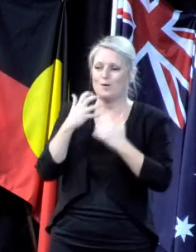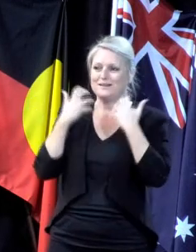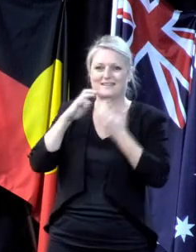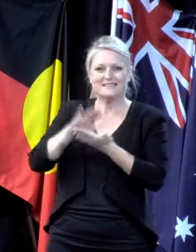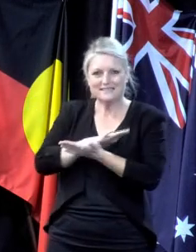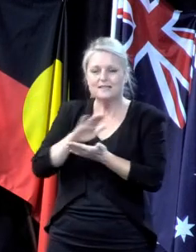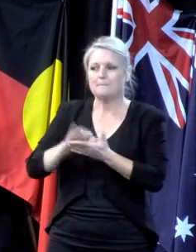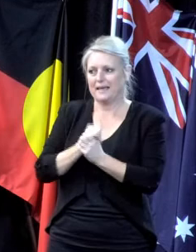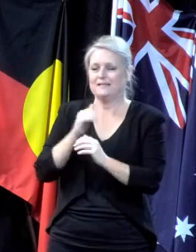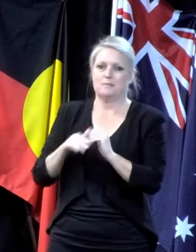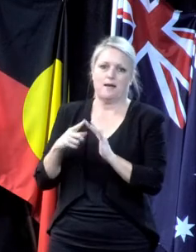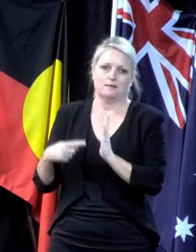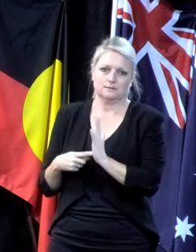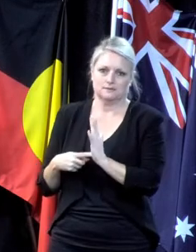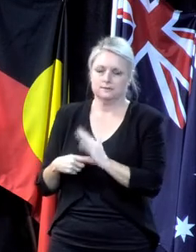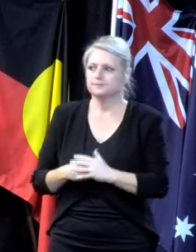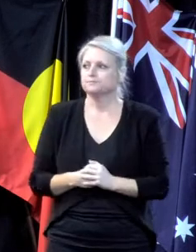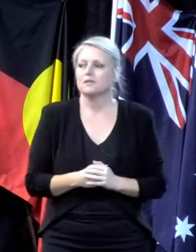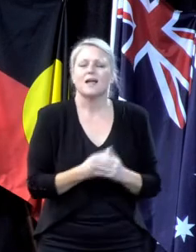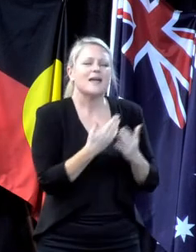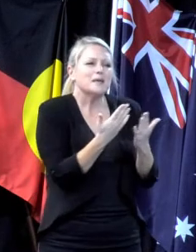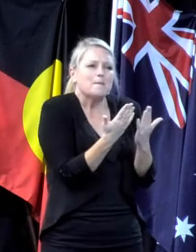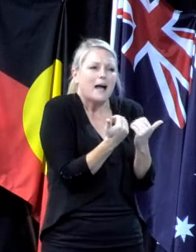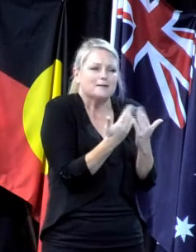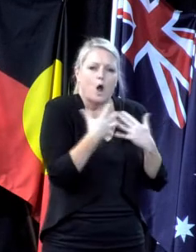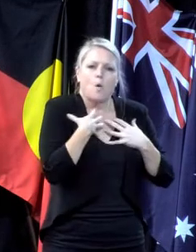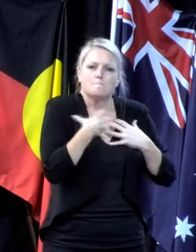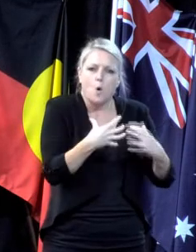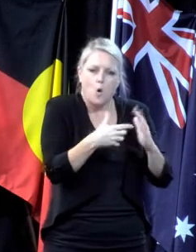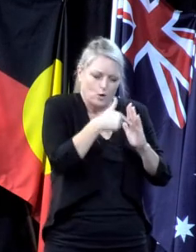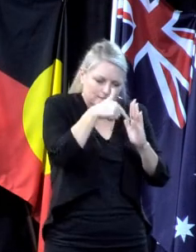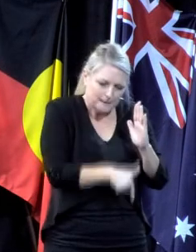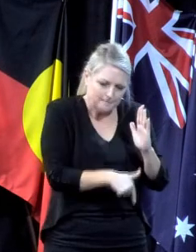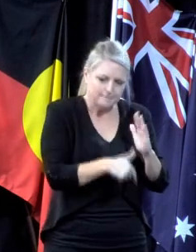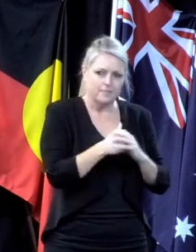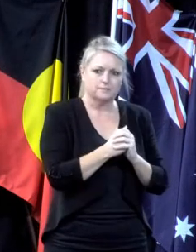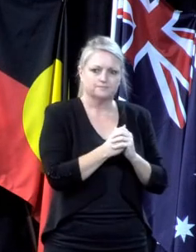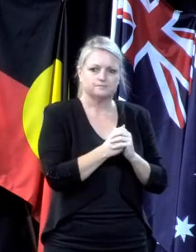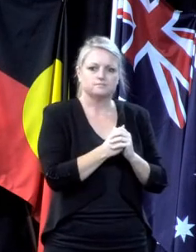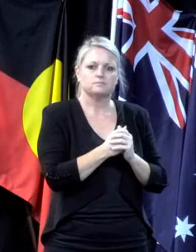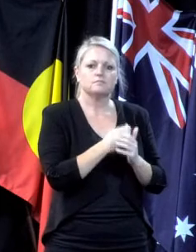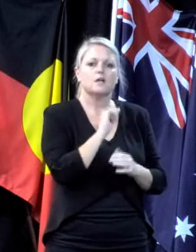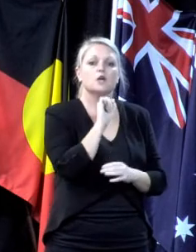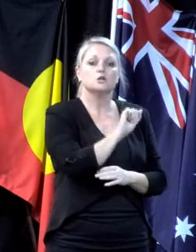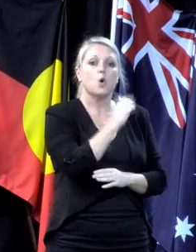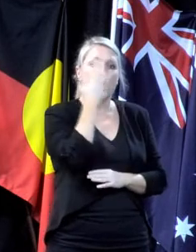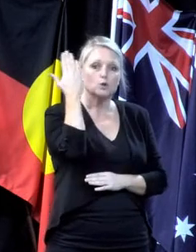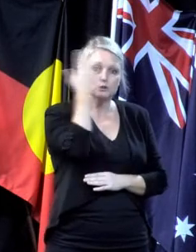But I want to go into a little bit more which is your school has a strong co-teaching model. Yes, it has, yes.